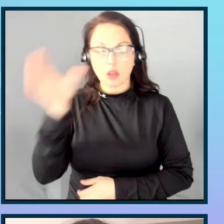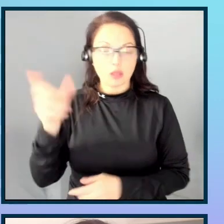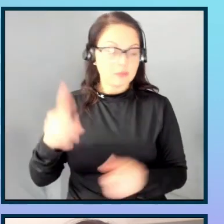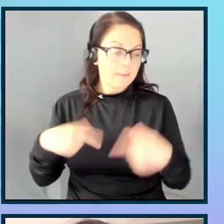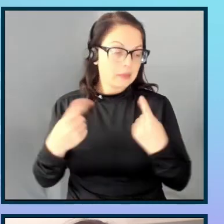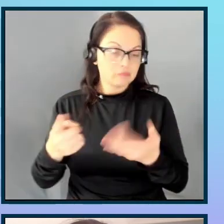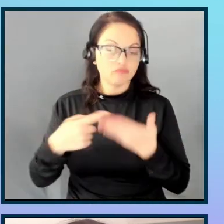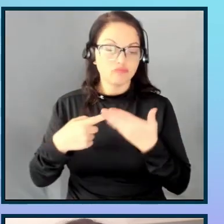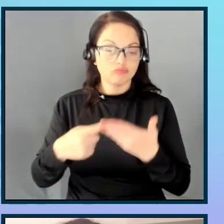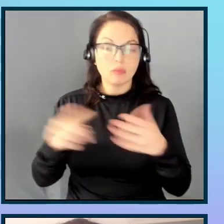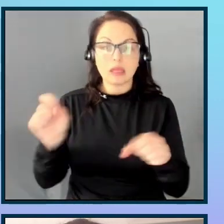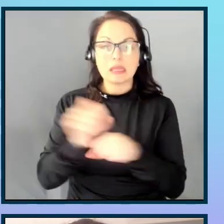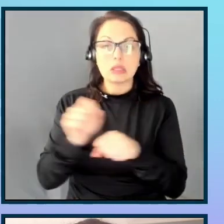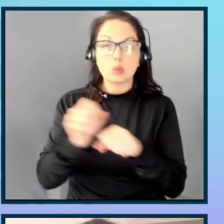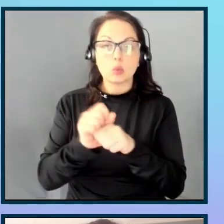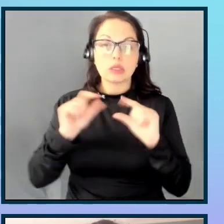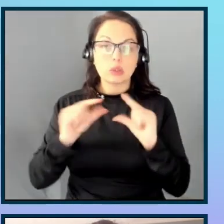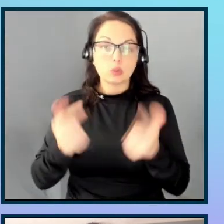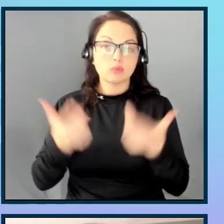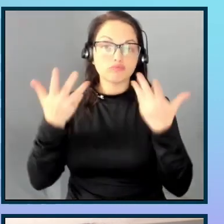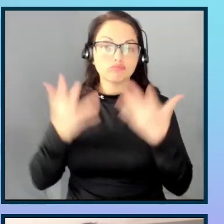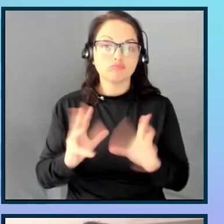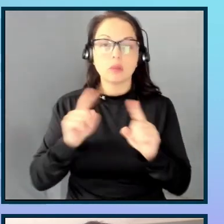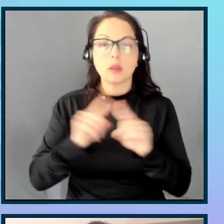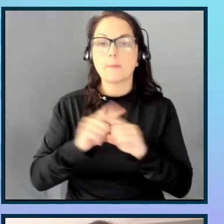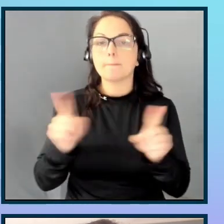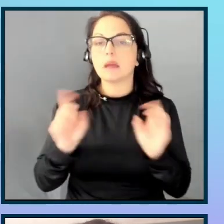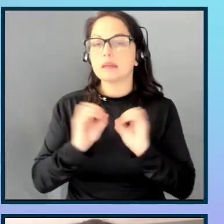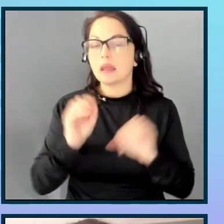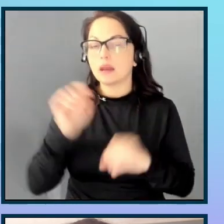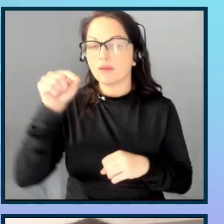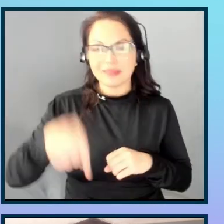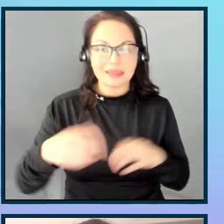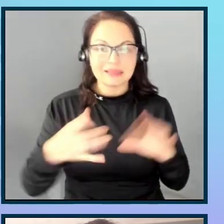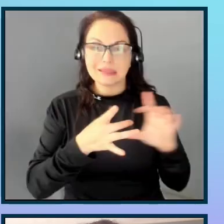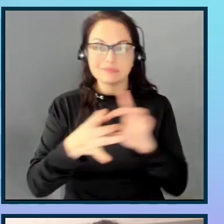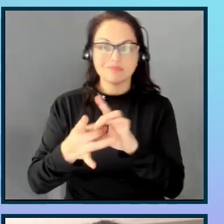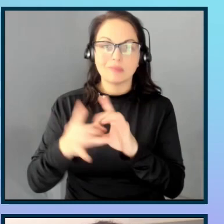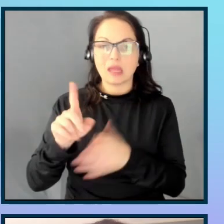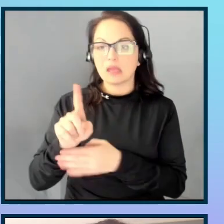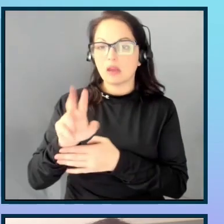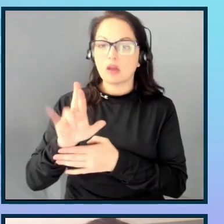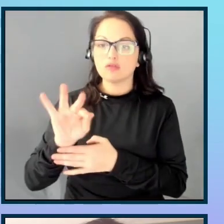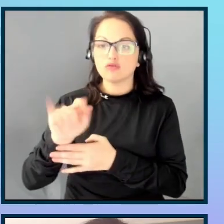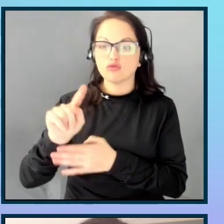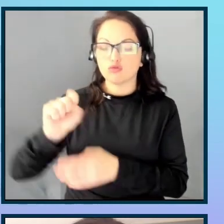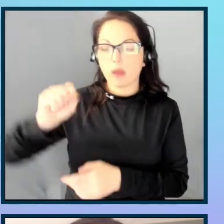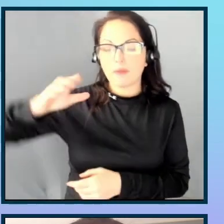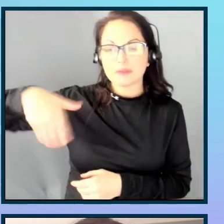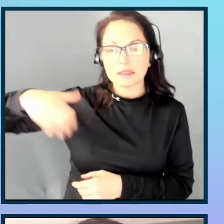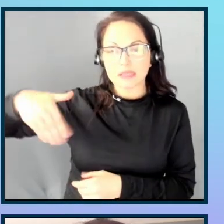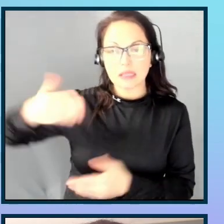That's working on WCAG 3, but none of this has made it into draft. So we may or may not see some of these things